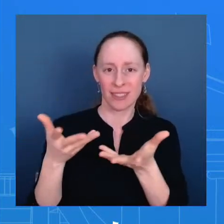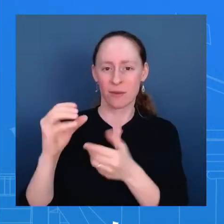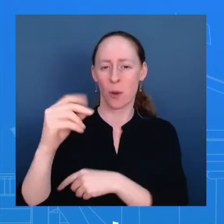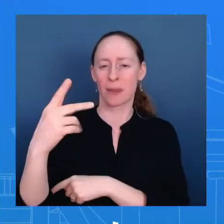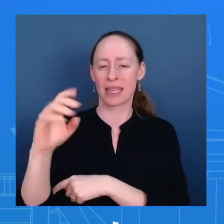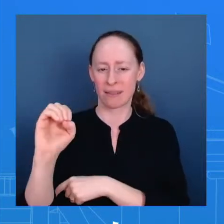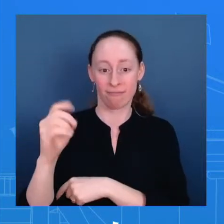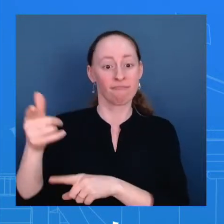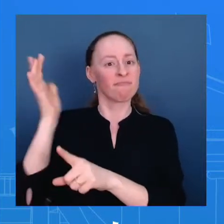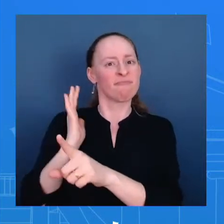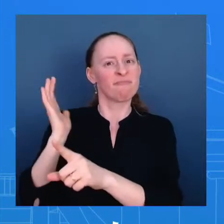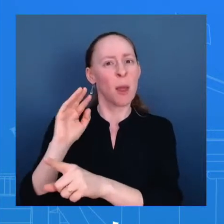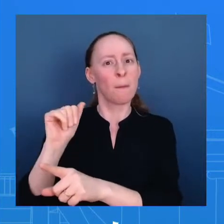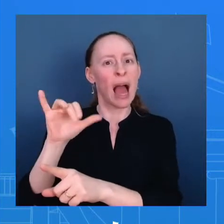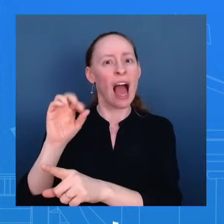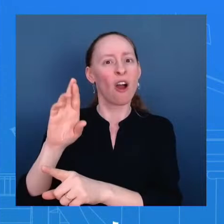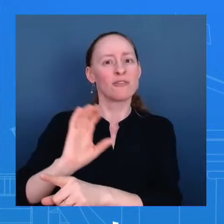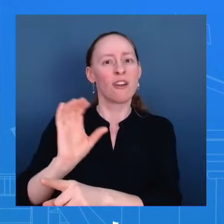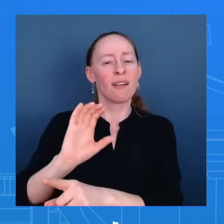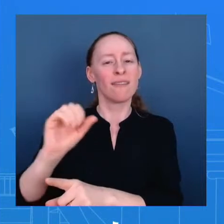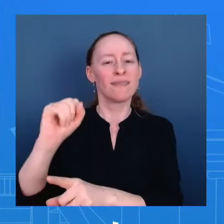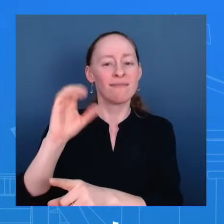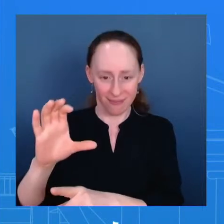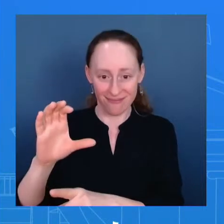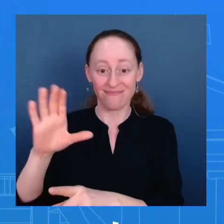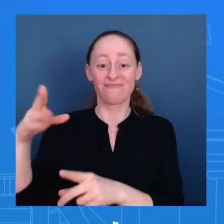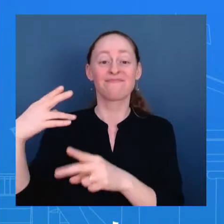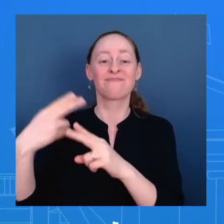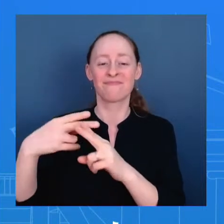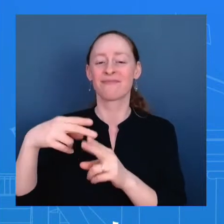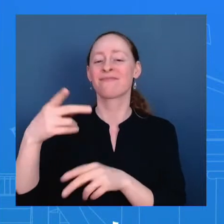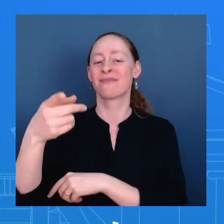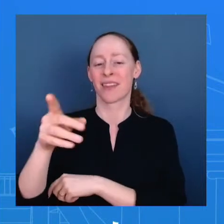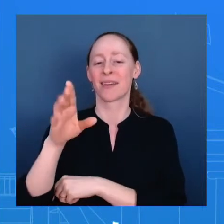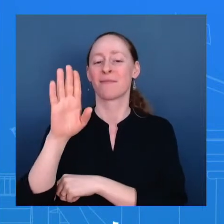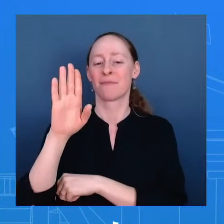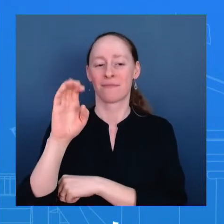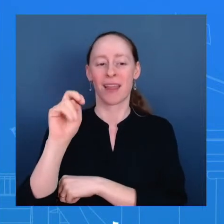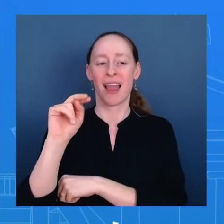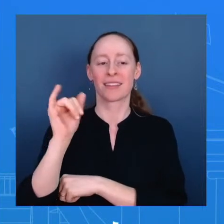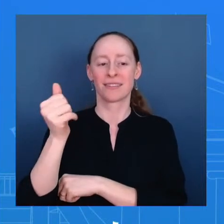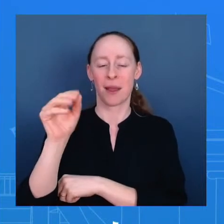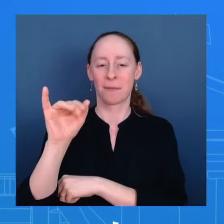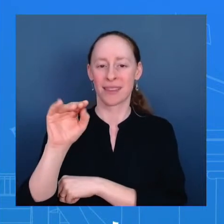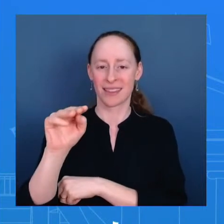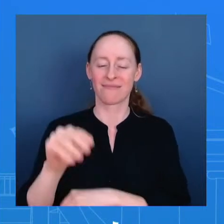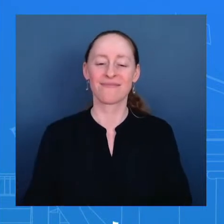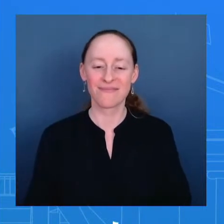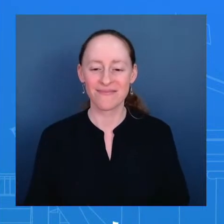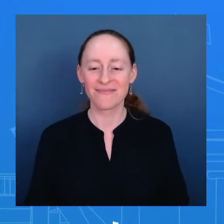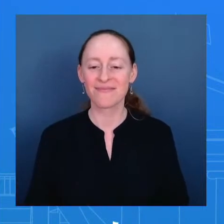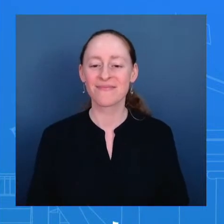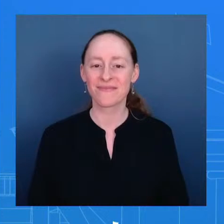Mr. Benjamin: Thank you, Karine. Thank you so much. Thank you, my friend. I -- I miss being mayor, y'all. I -- I think it was a much --